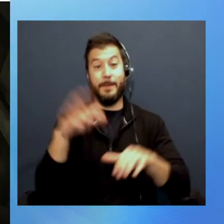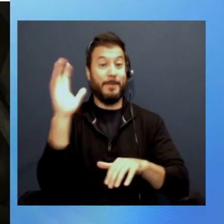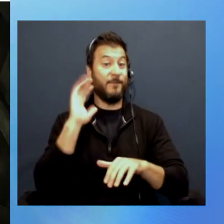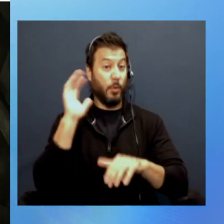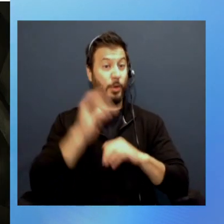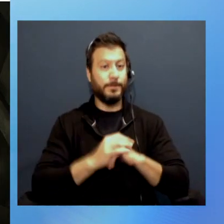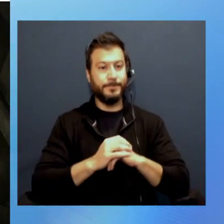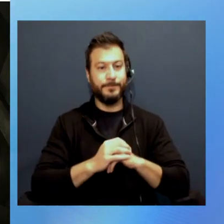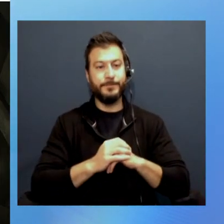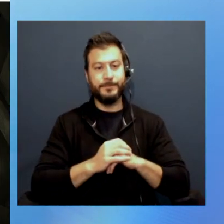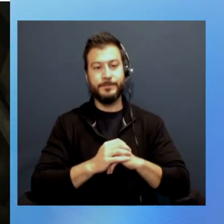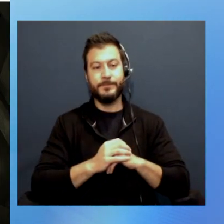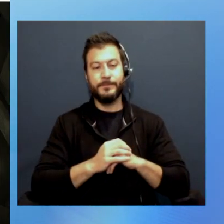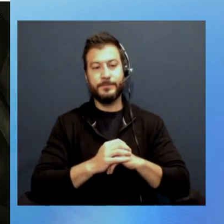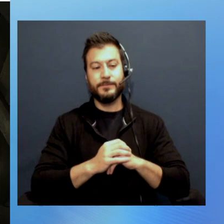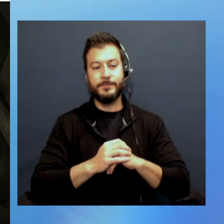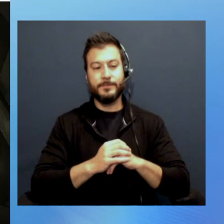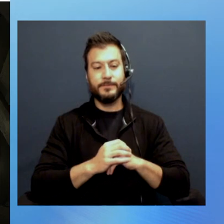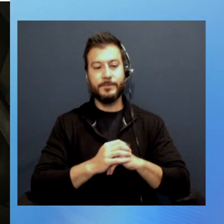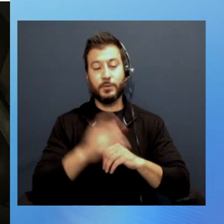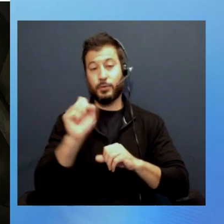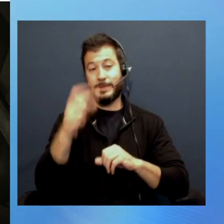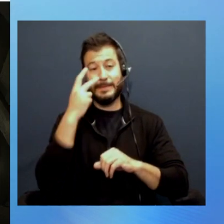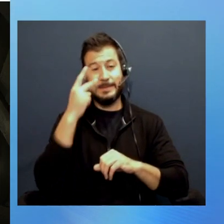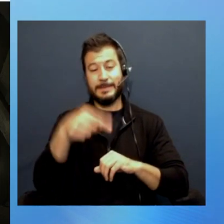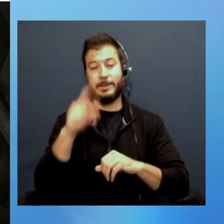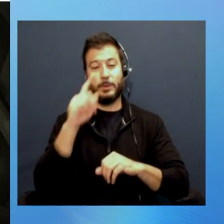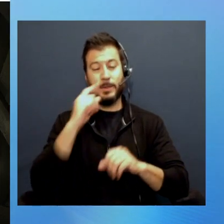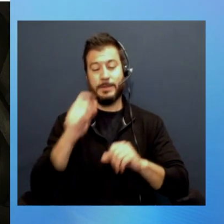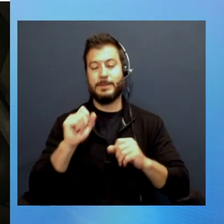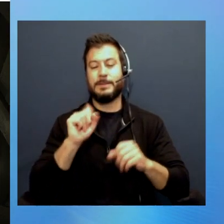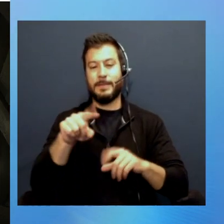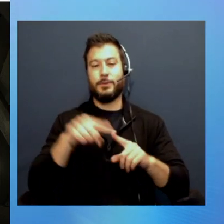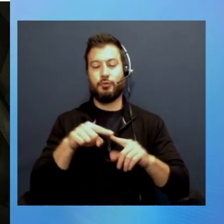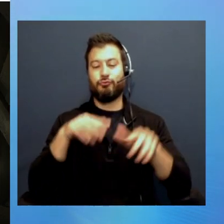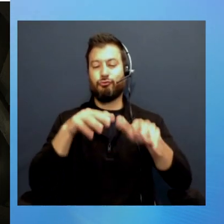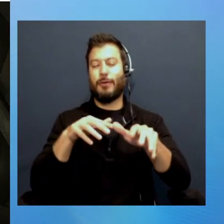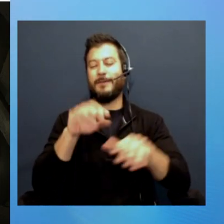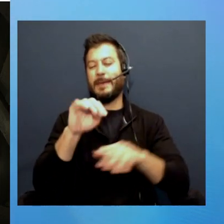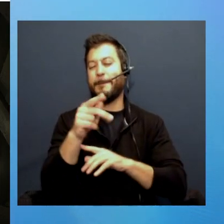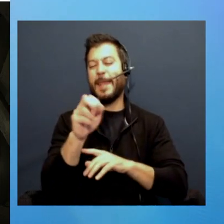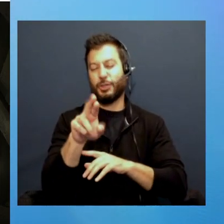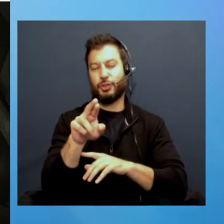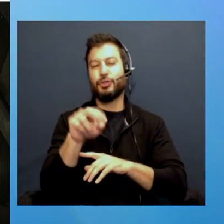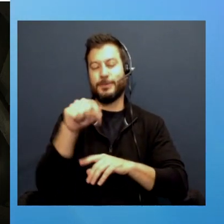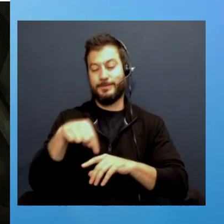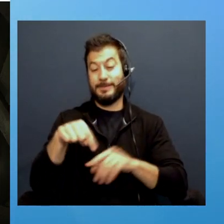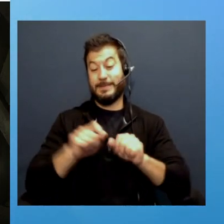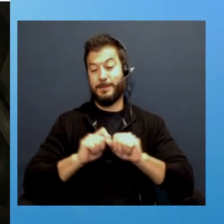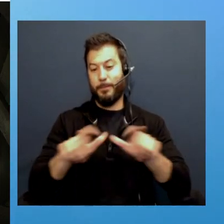the deployments that we've done before. As you can see, this will send me to the Traffic Manager.